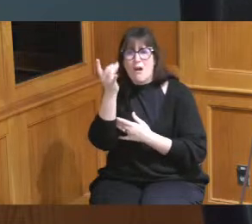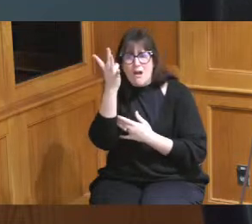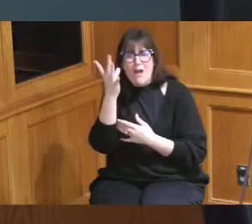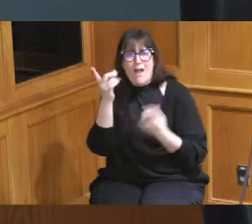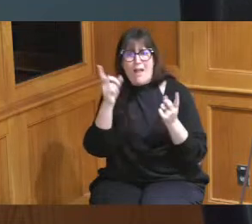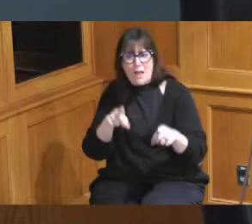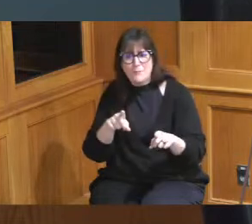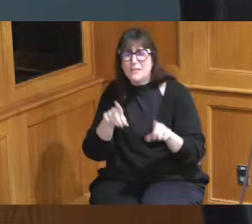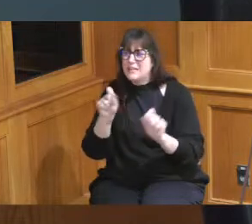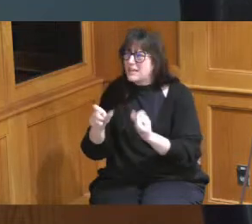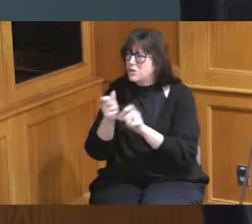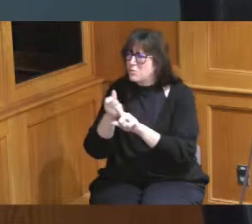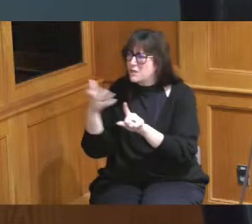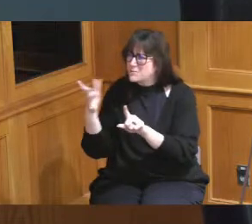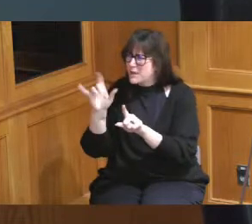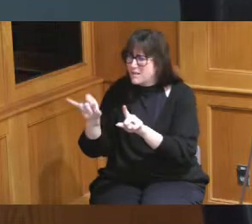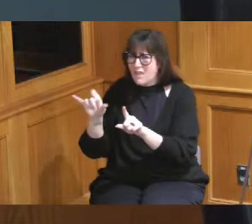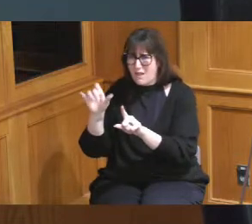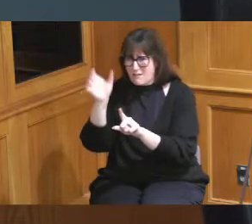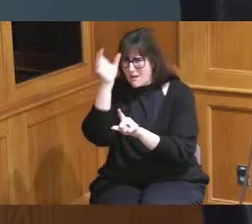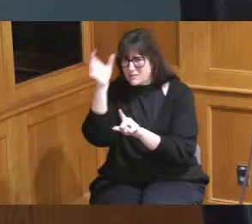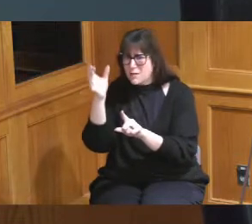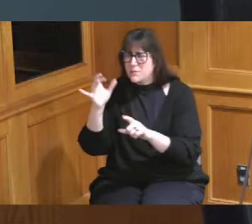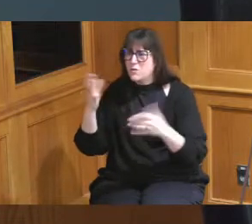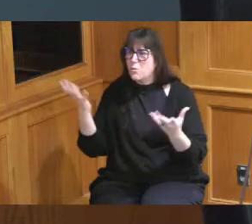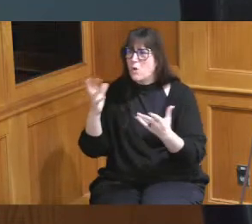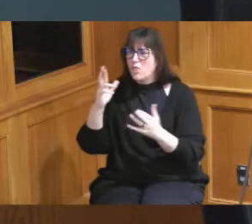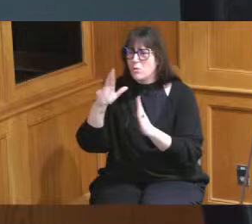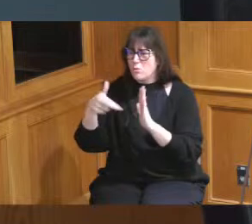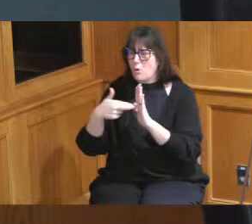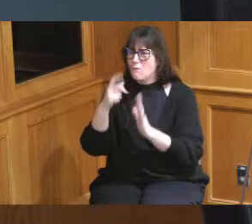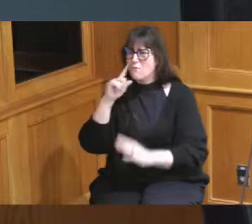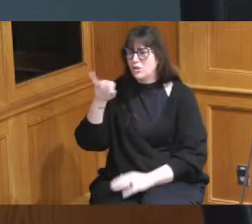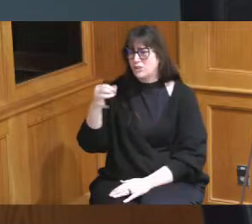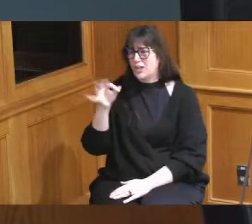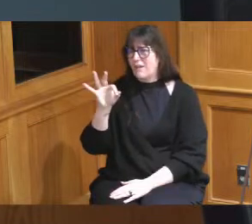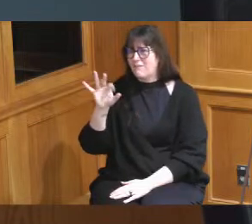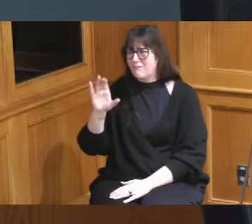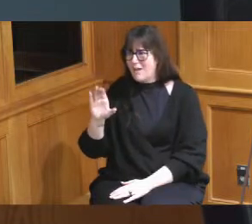you elaborate on that a little bit and what the role of JFS is in emergency situations